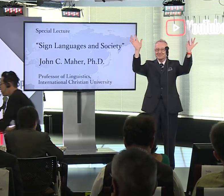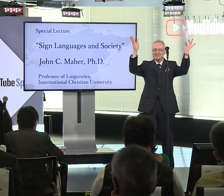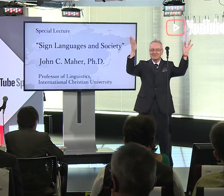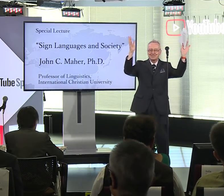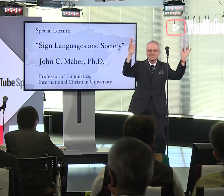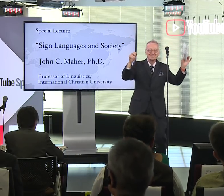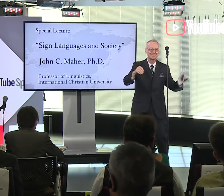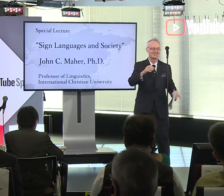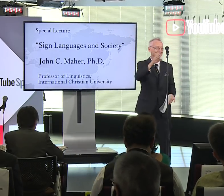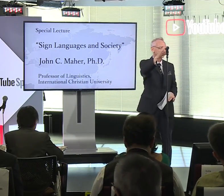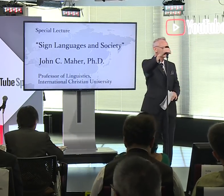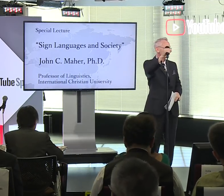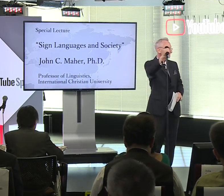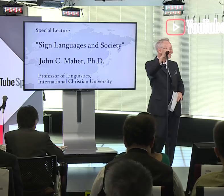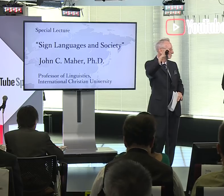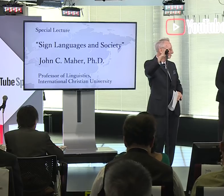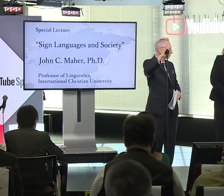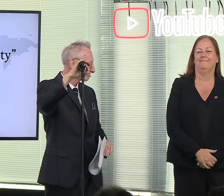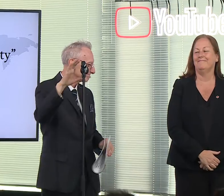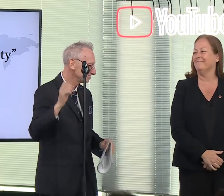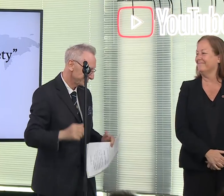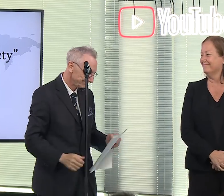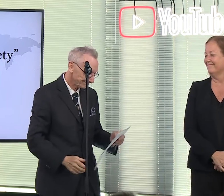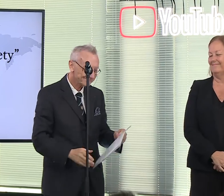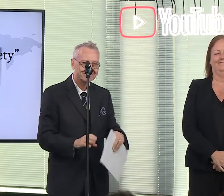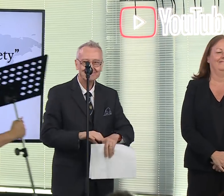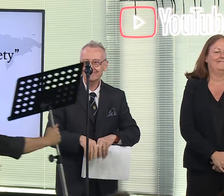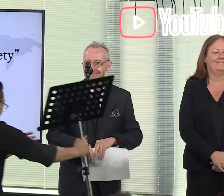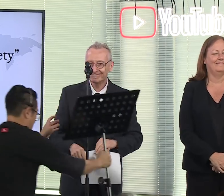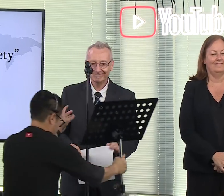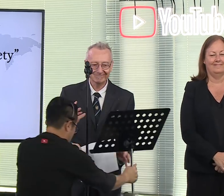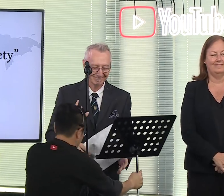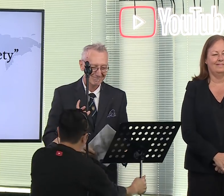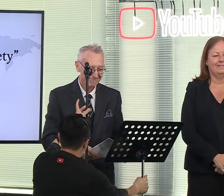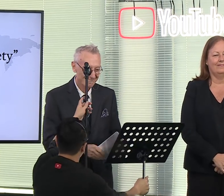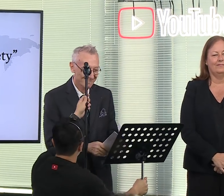deliver a commemorative speech under the theme "Sign Language and Society". Welcome.